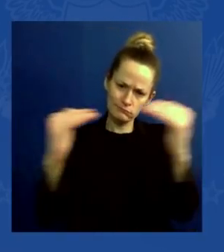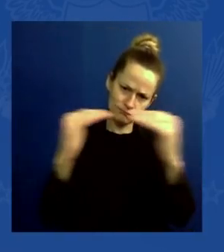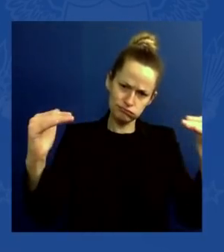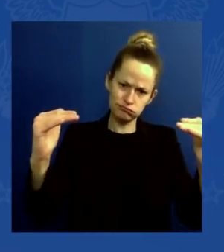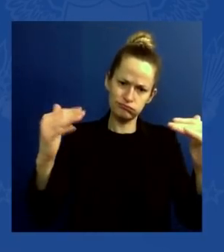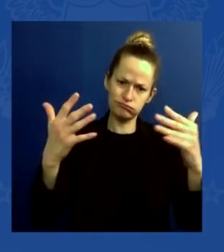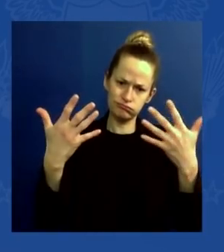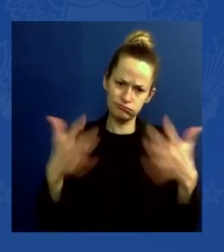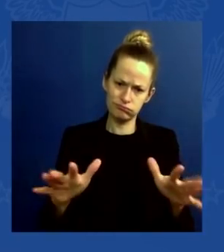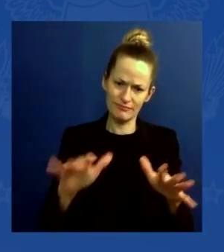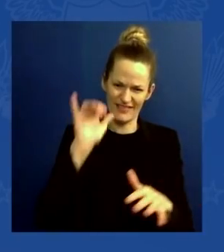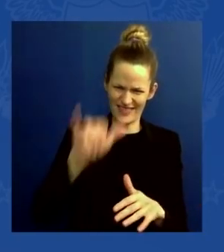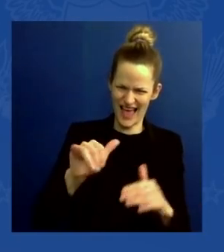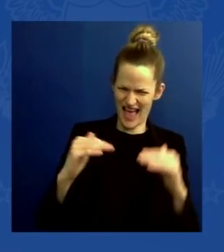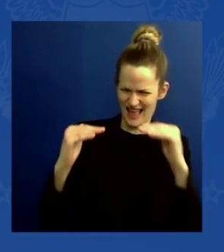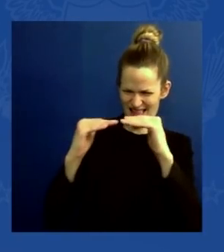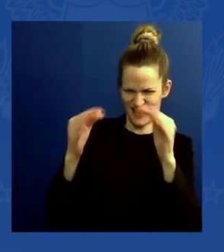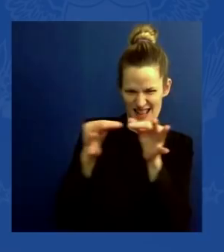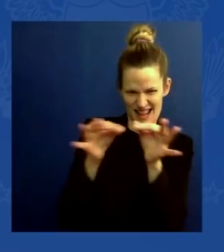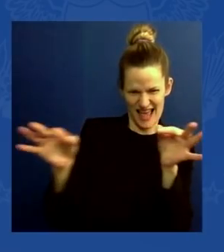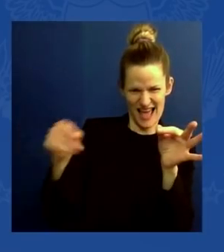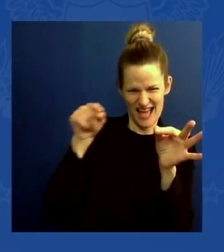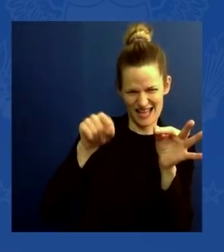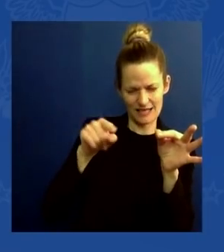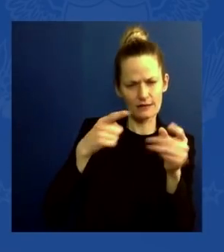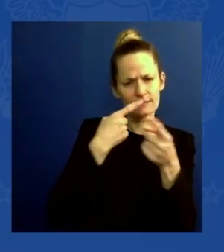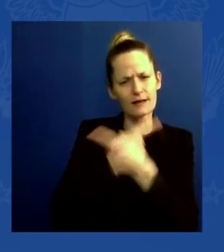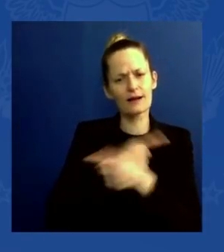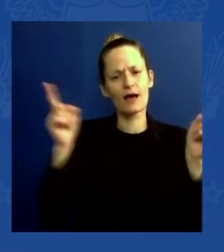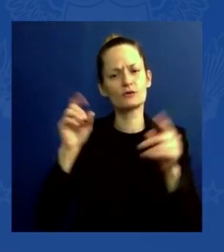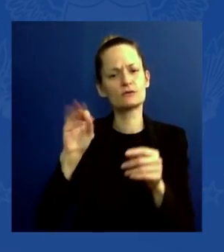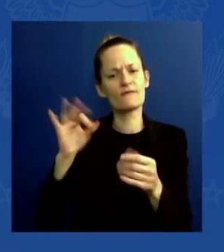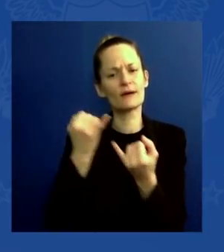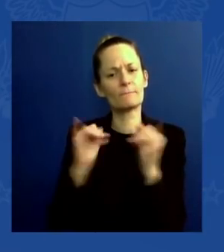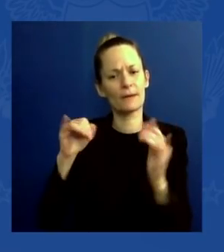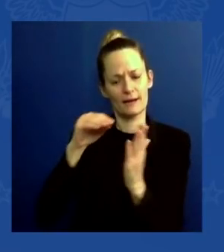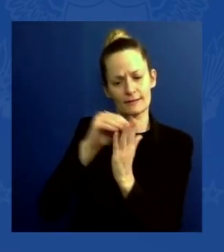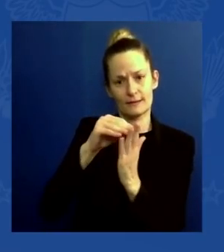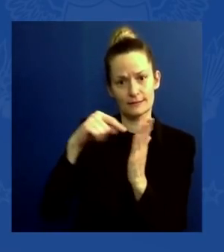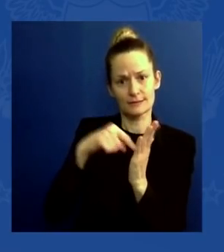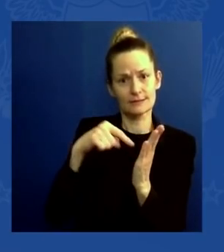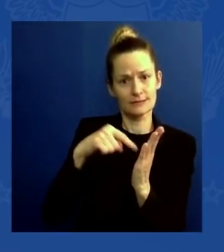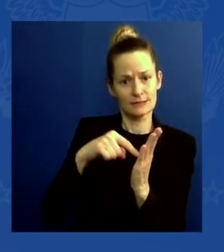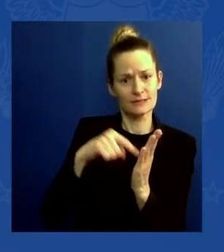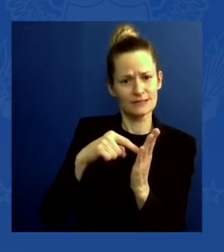and I know there are extremes on both ends that make it more difficult than it's been in a long, long time.